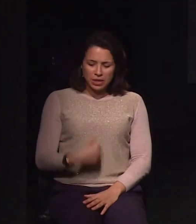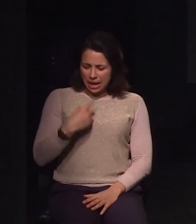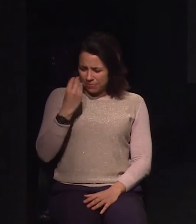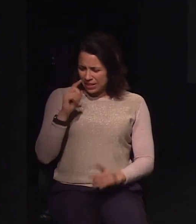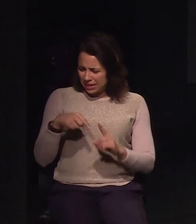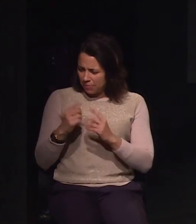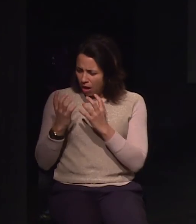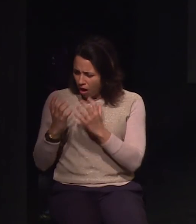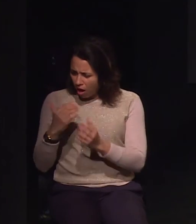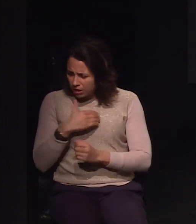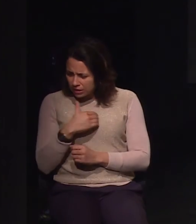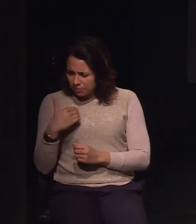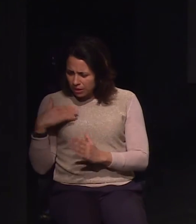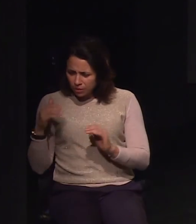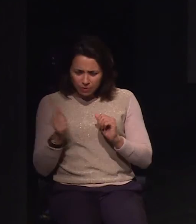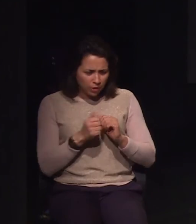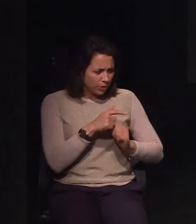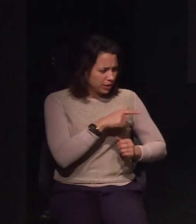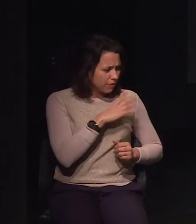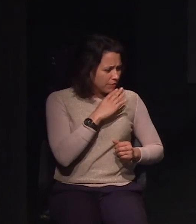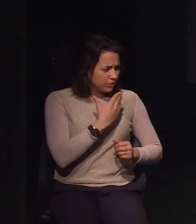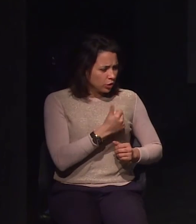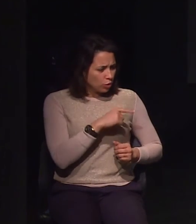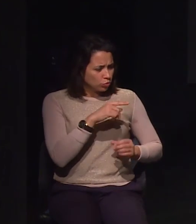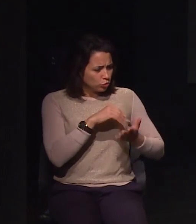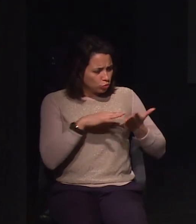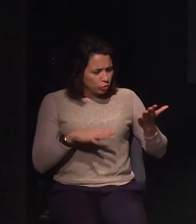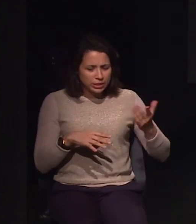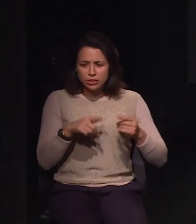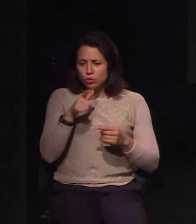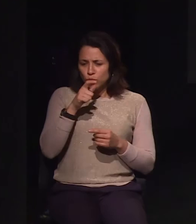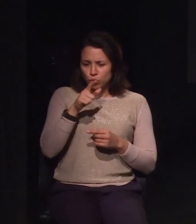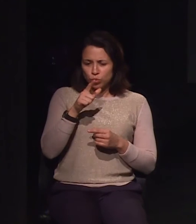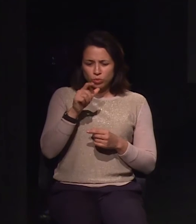is a teaching artist, or who is an artist themselves, they’re going to get erased